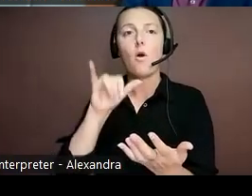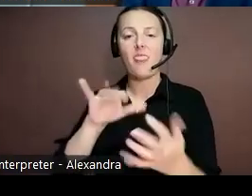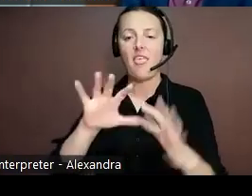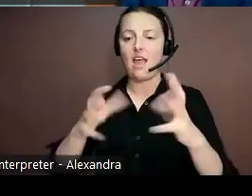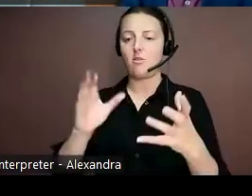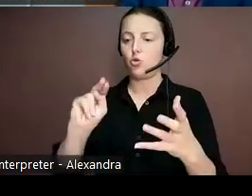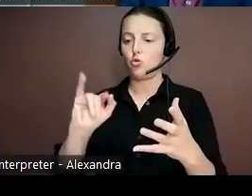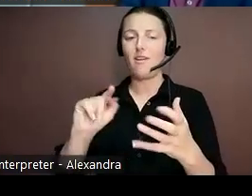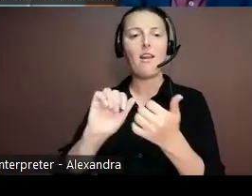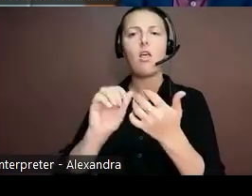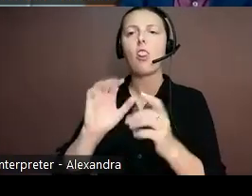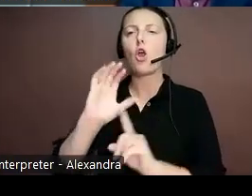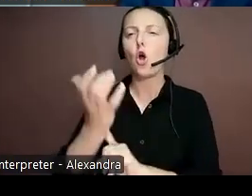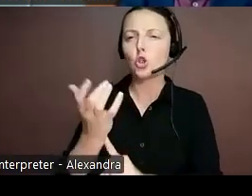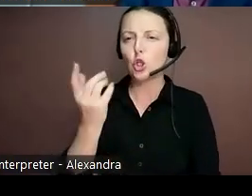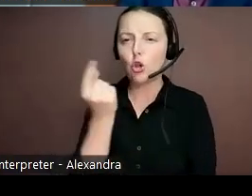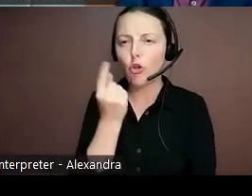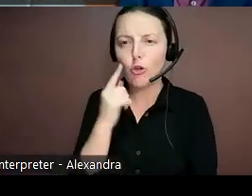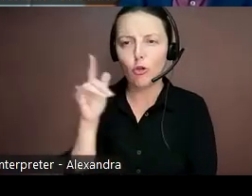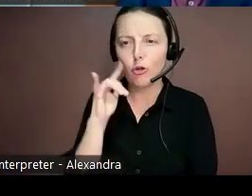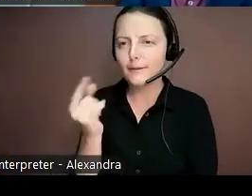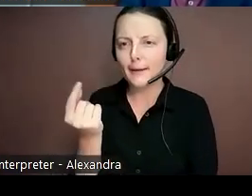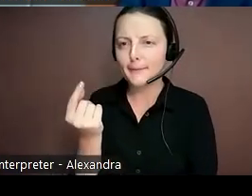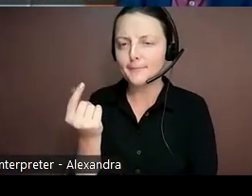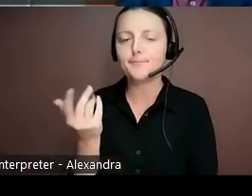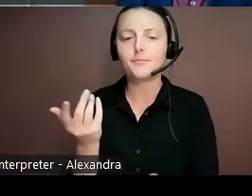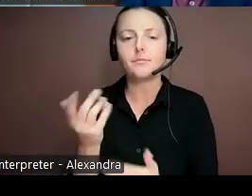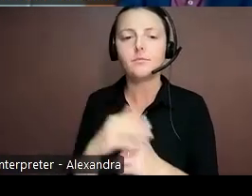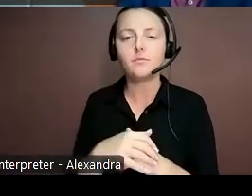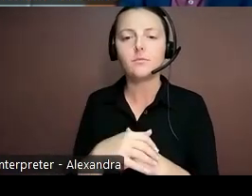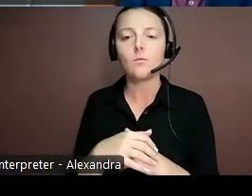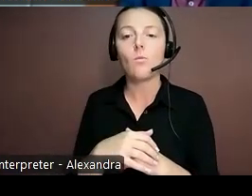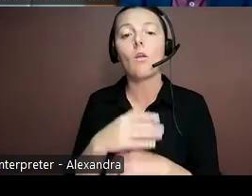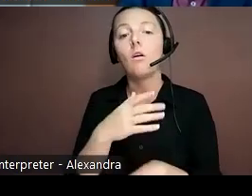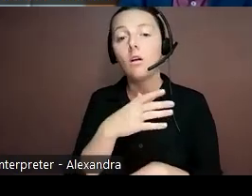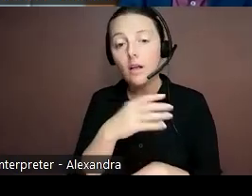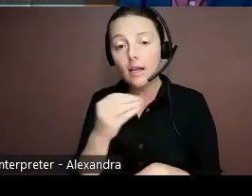as a program addressing, you know, cultural uh or things that are culturally sensitive or